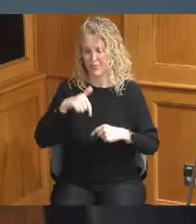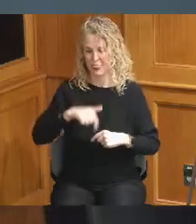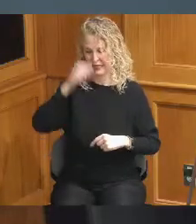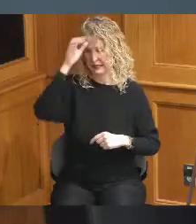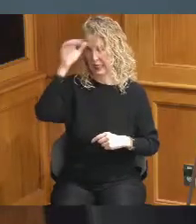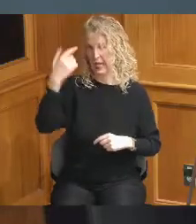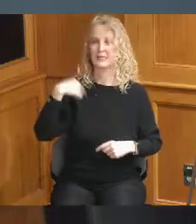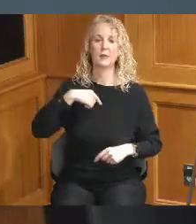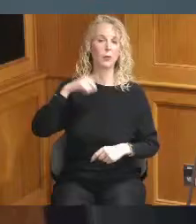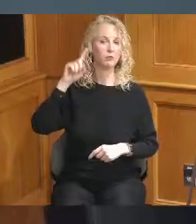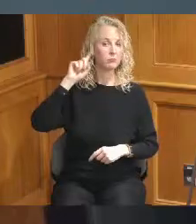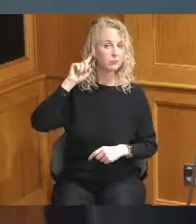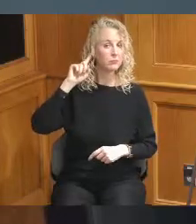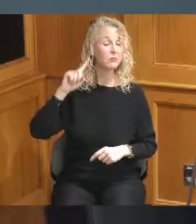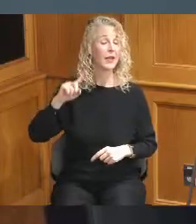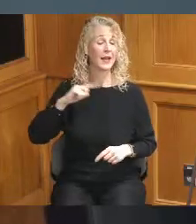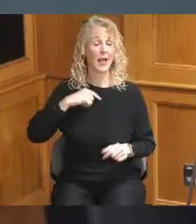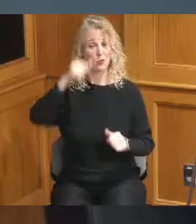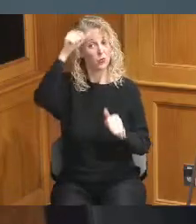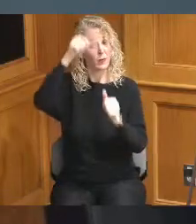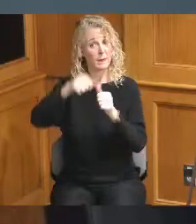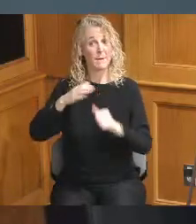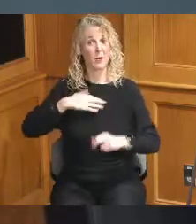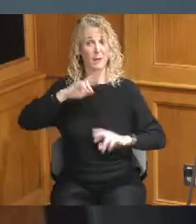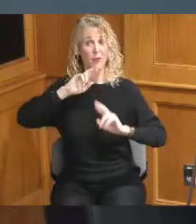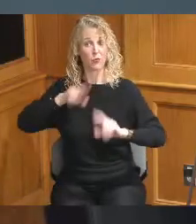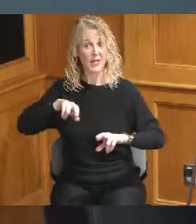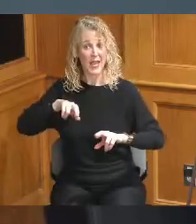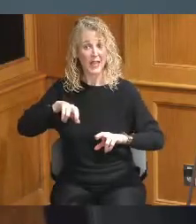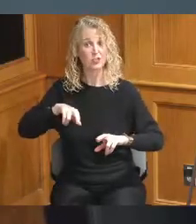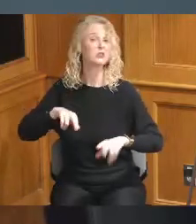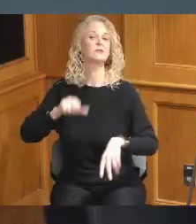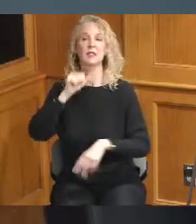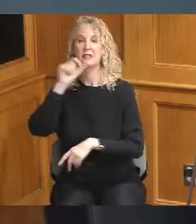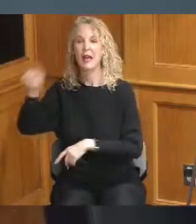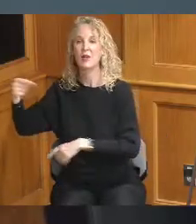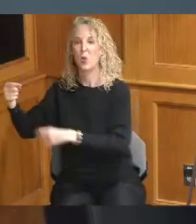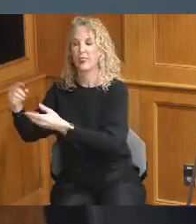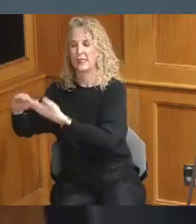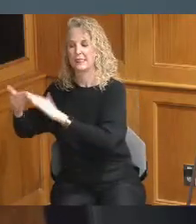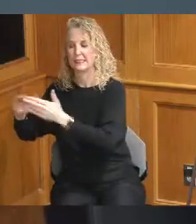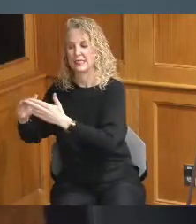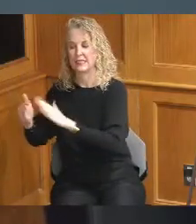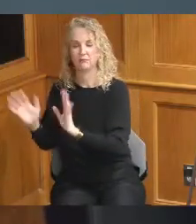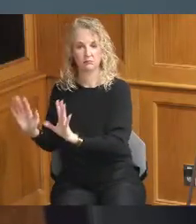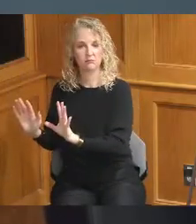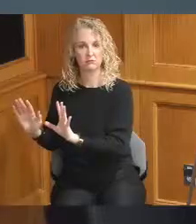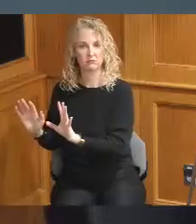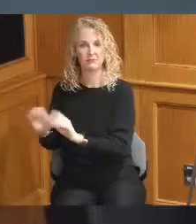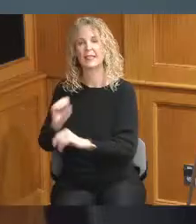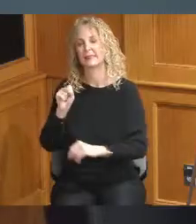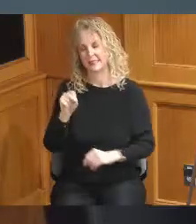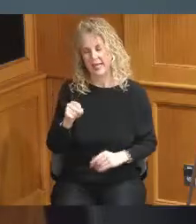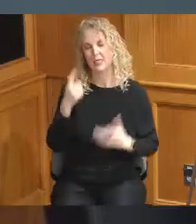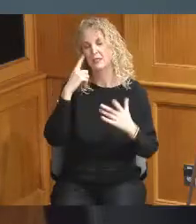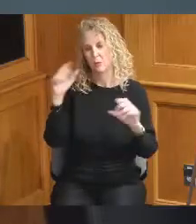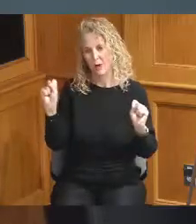and the first thing I said was what about outside of the city and I hear Commissioner dous talking